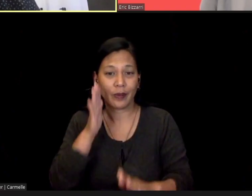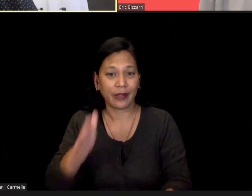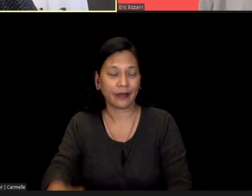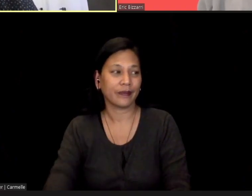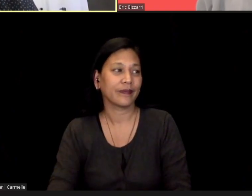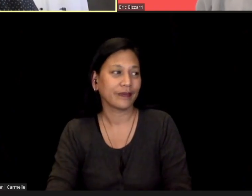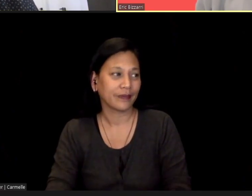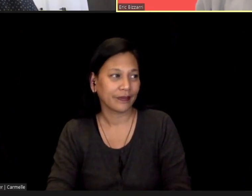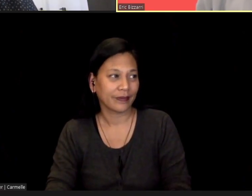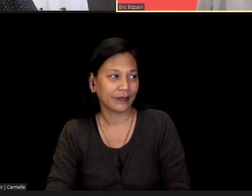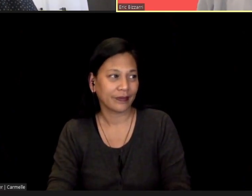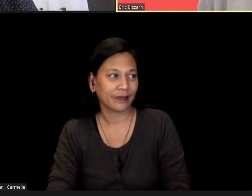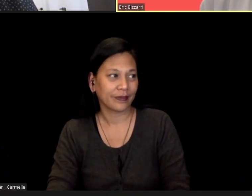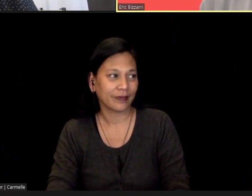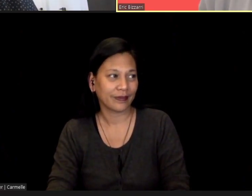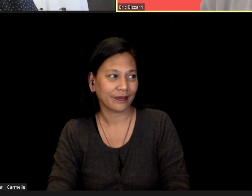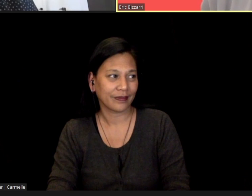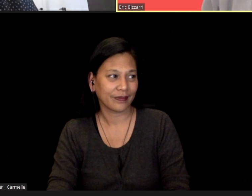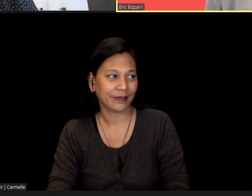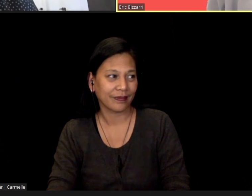Amazing. And then we're, we're just running out of time.